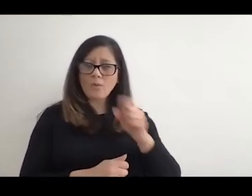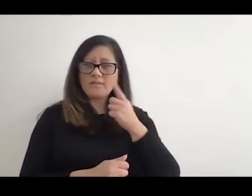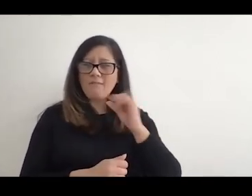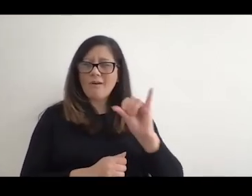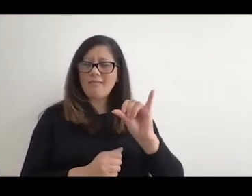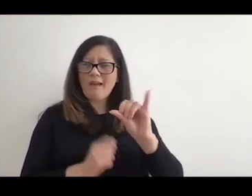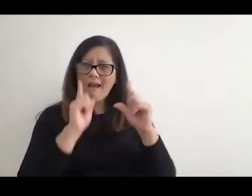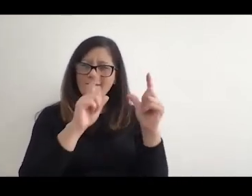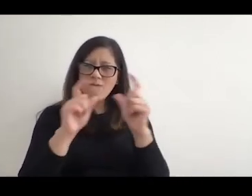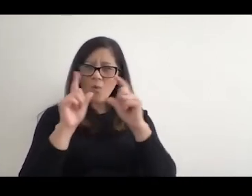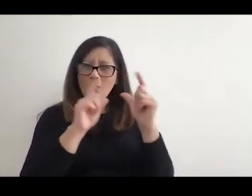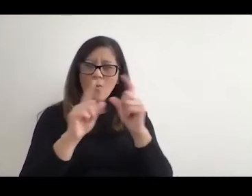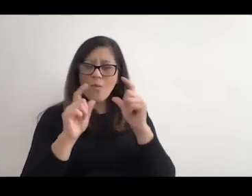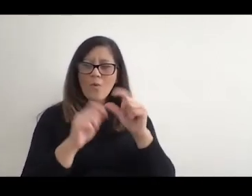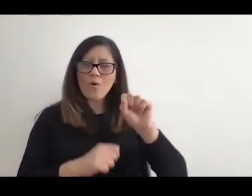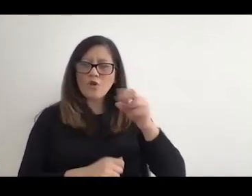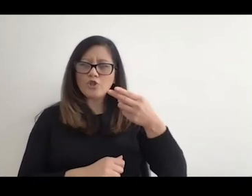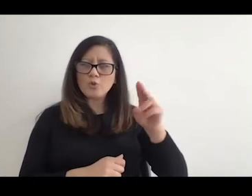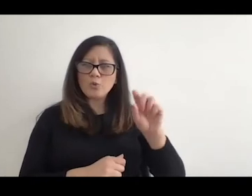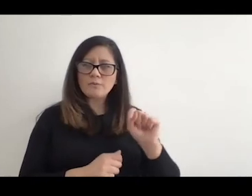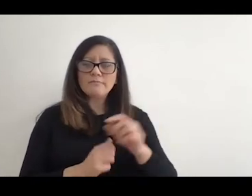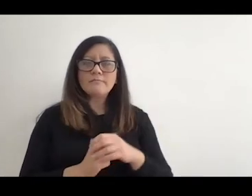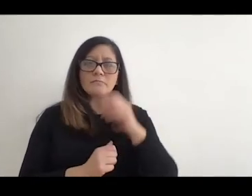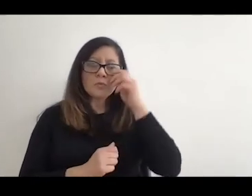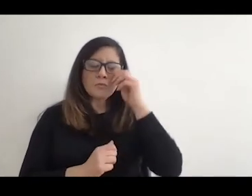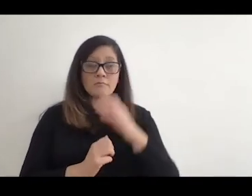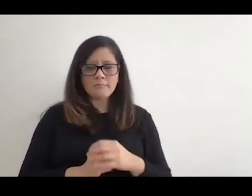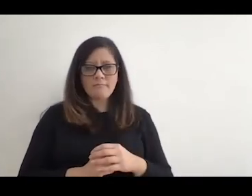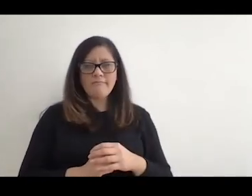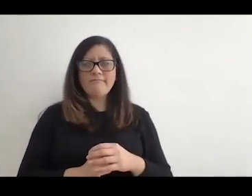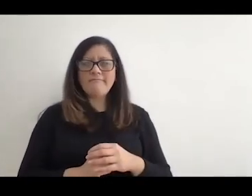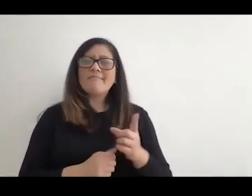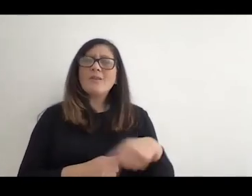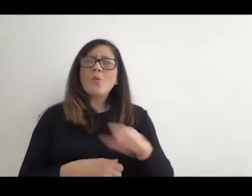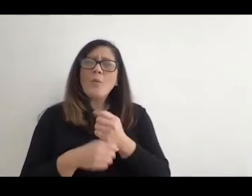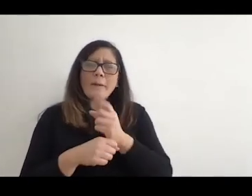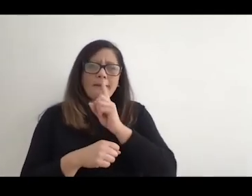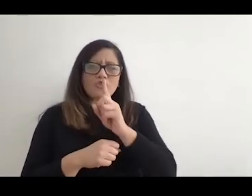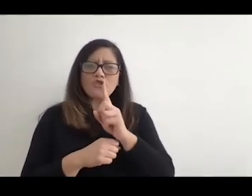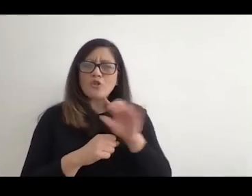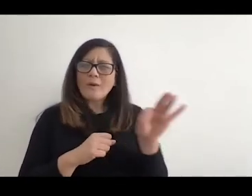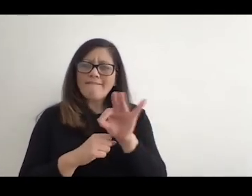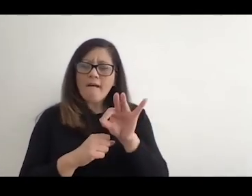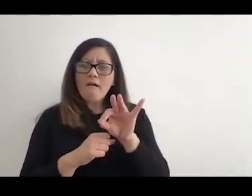We wanted to make sure that. We found clothing that worked with his body type,